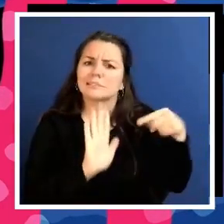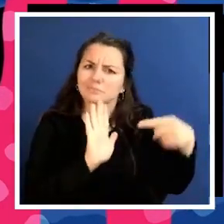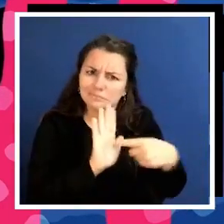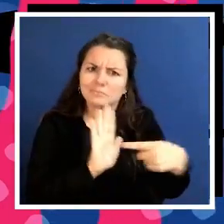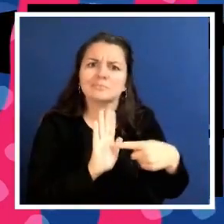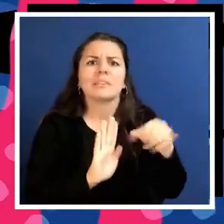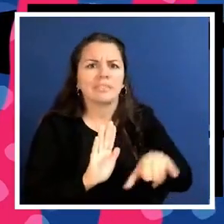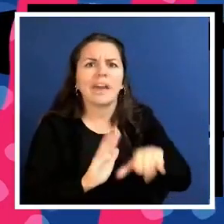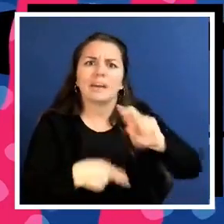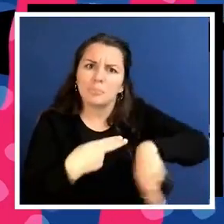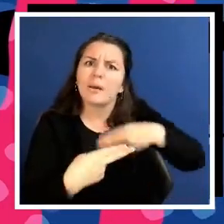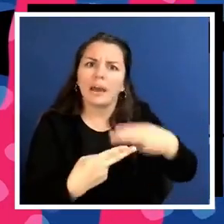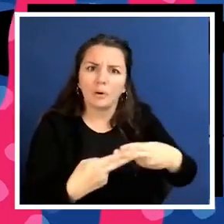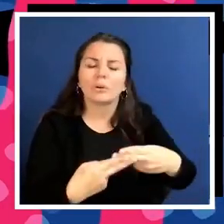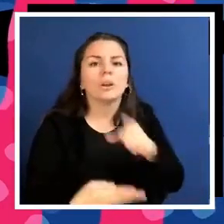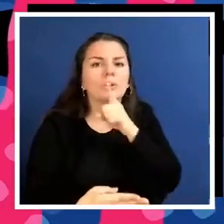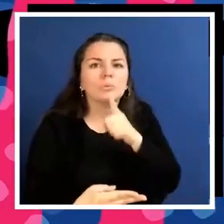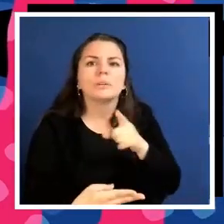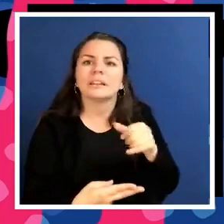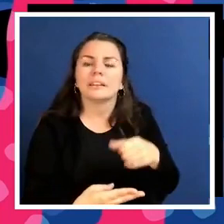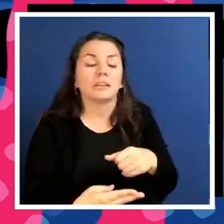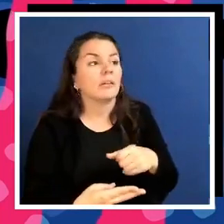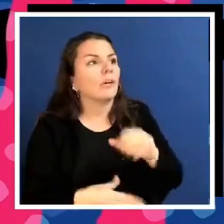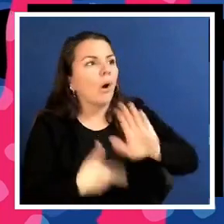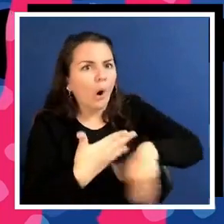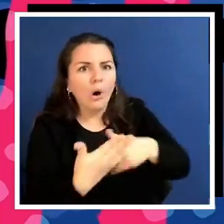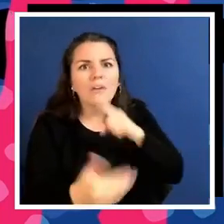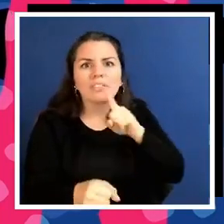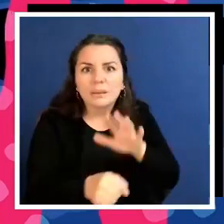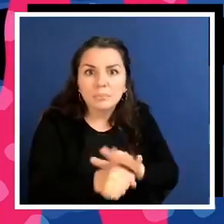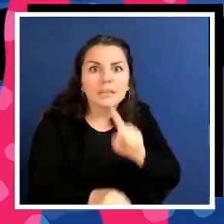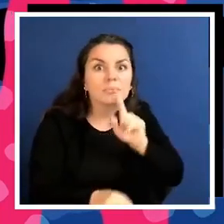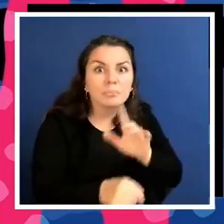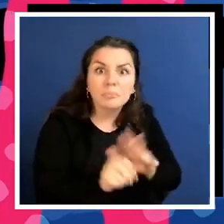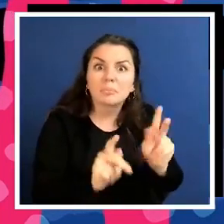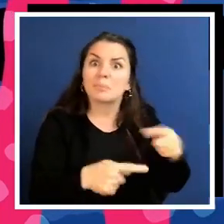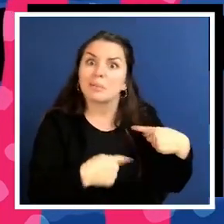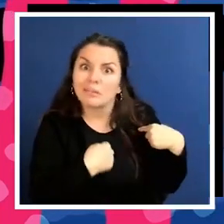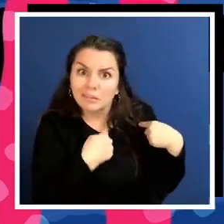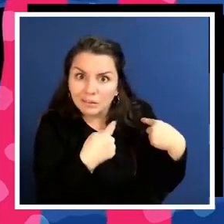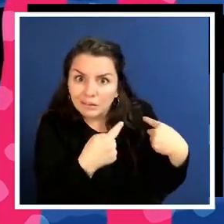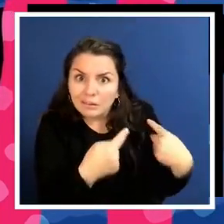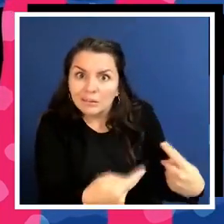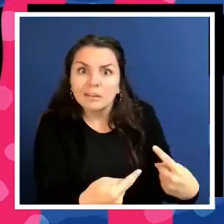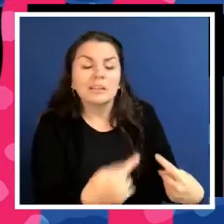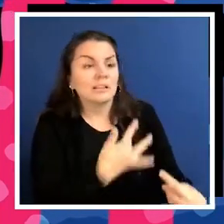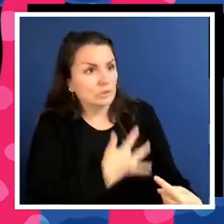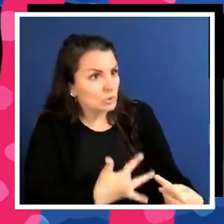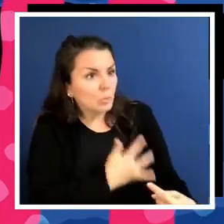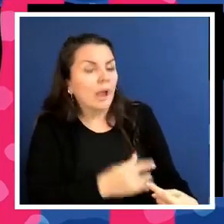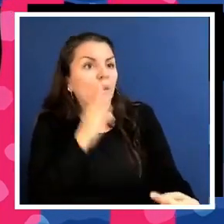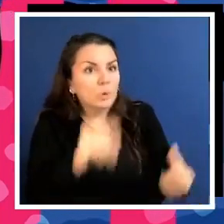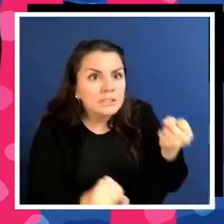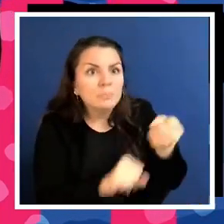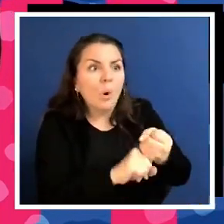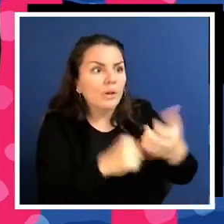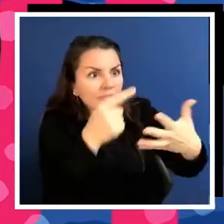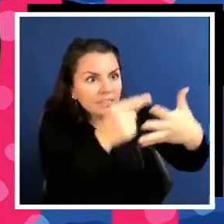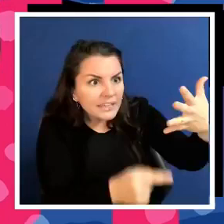FOR RACIAL JUSTICE. THAT IS ESSENTIALLY WHAT THIS